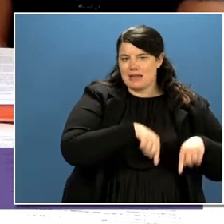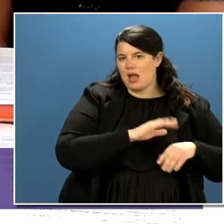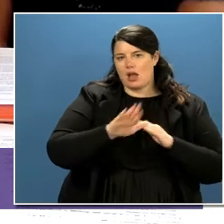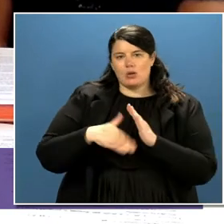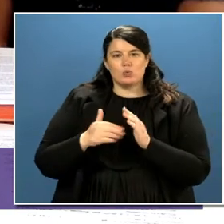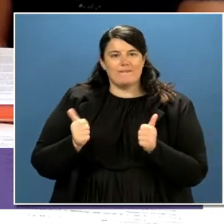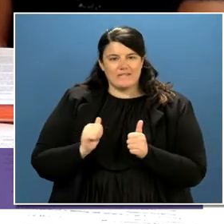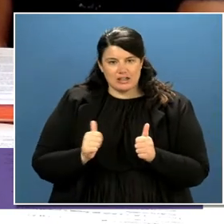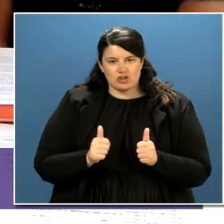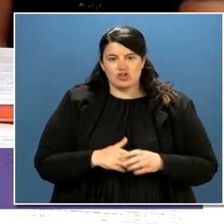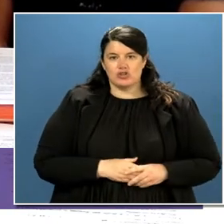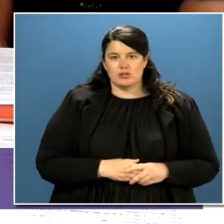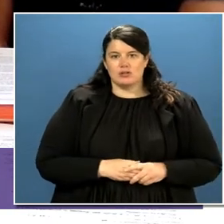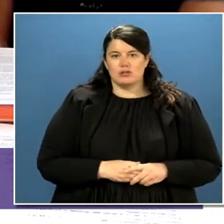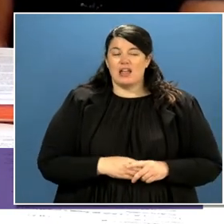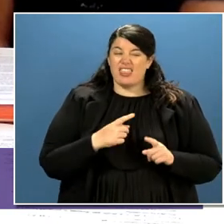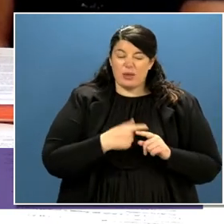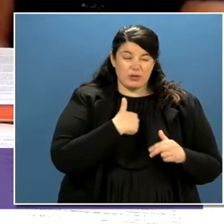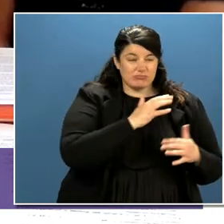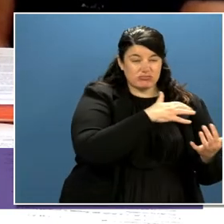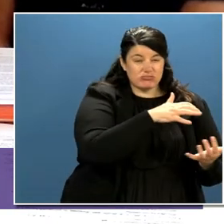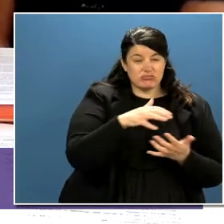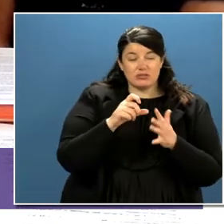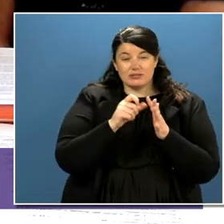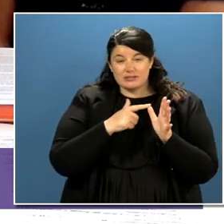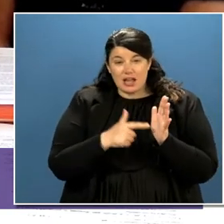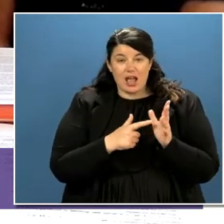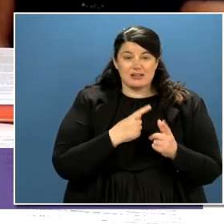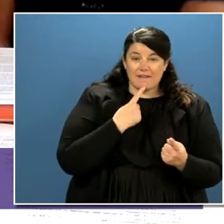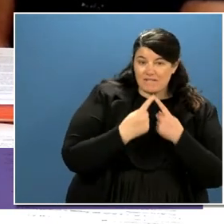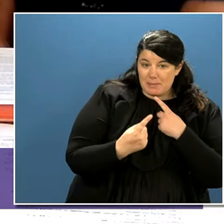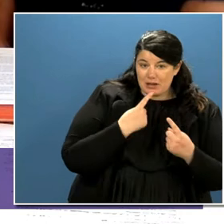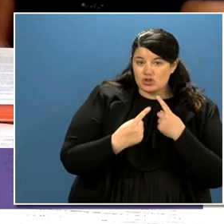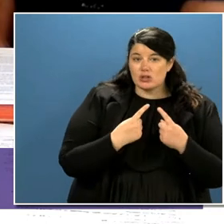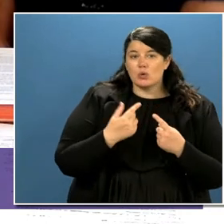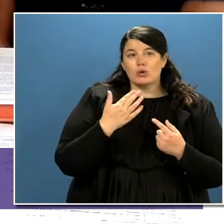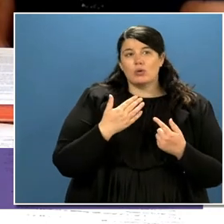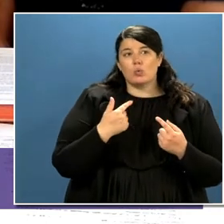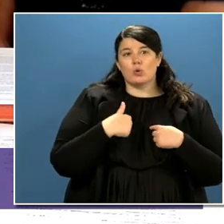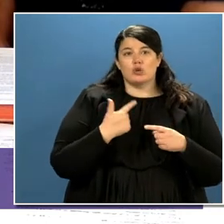the rich data and information --- because I guess when we talk about this